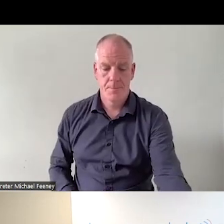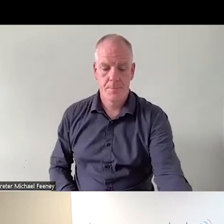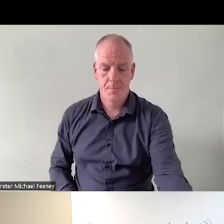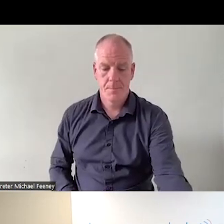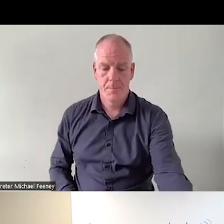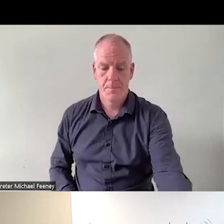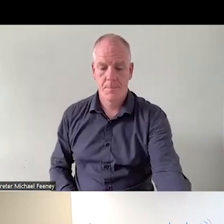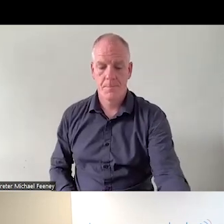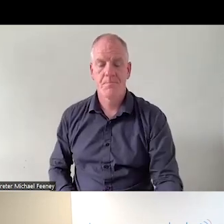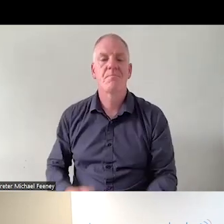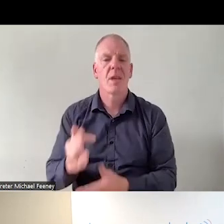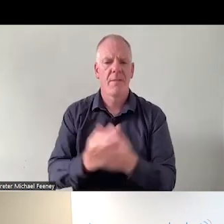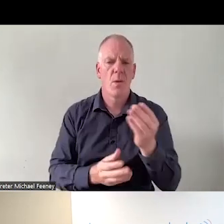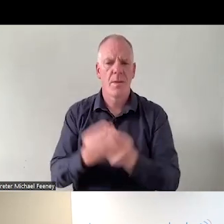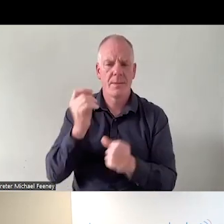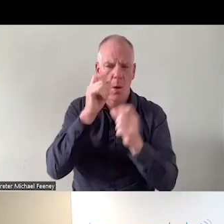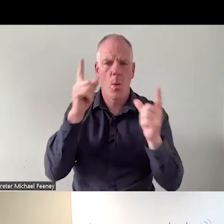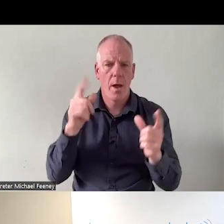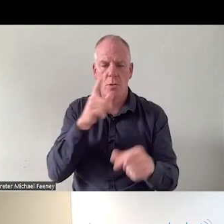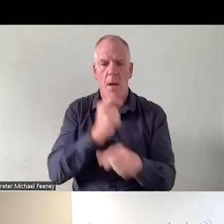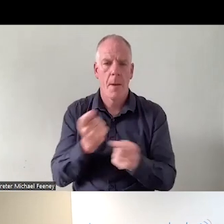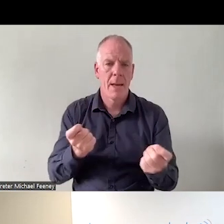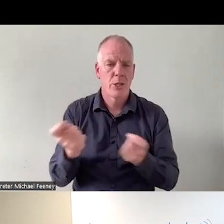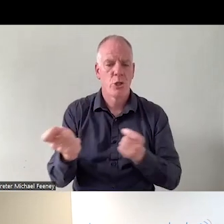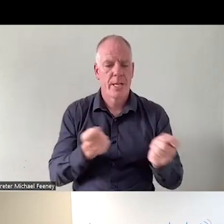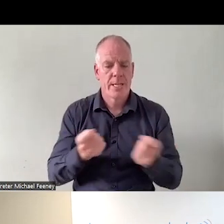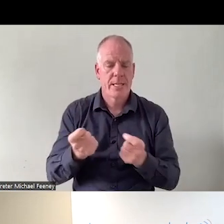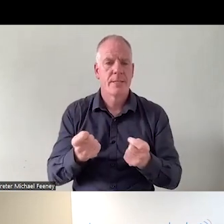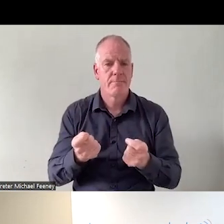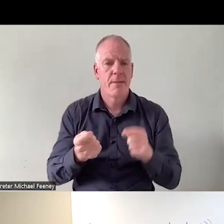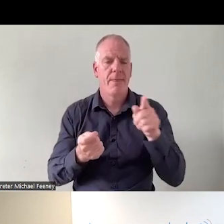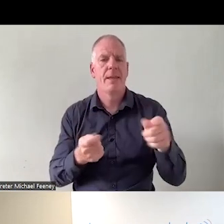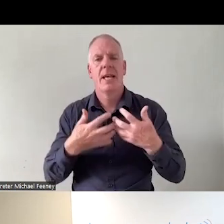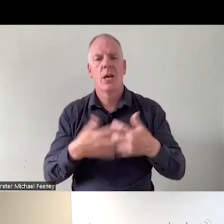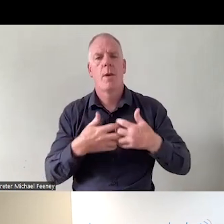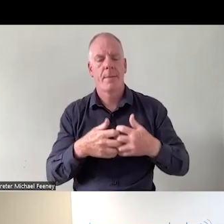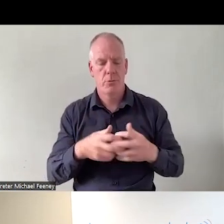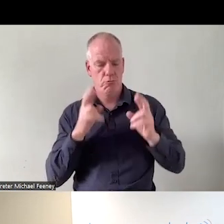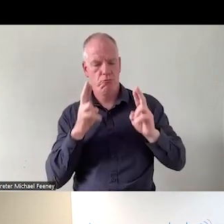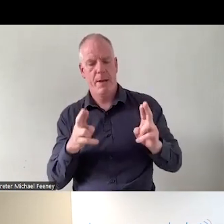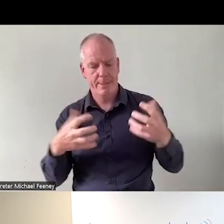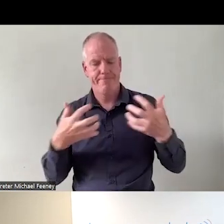just to think about the management of having kit. You choose the appropriate hardware solution for your venue.